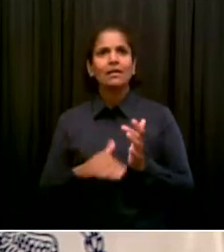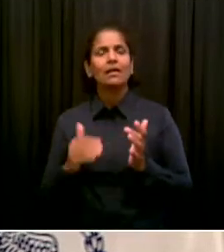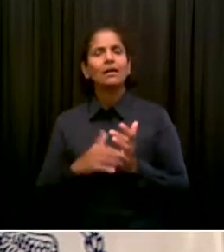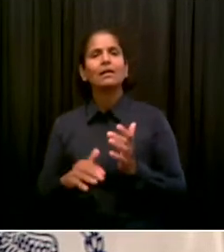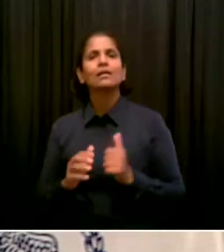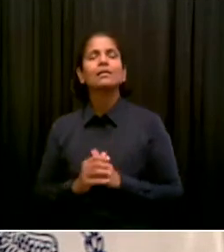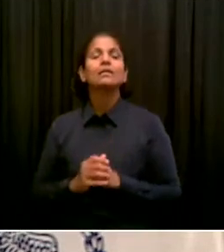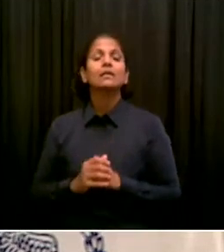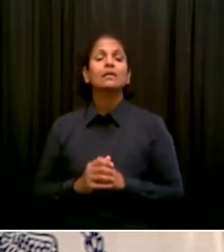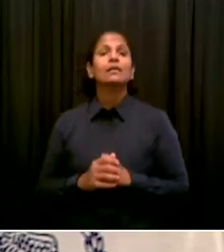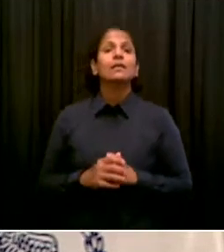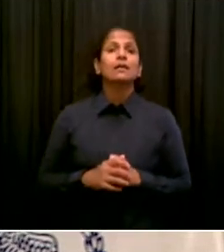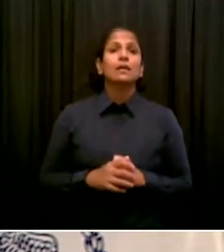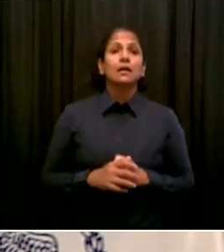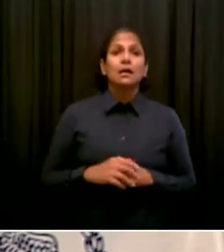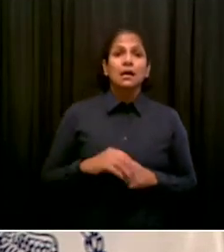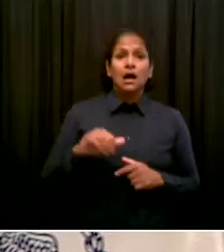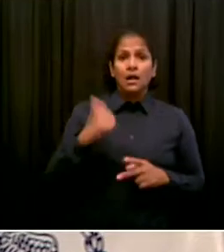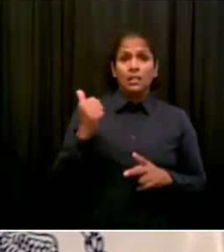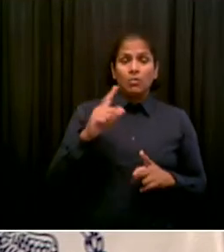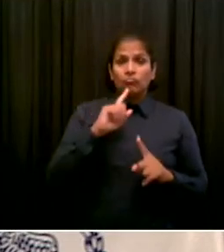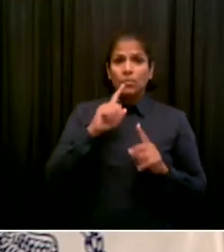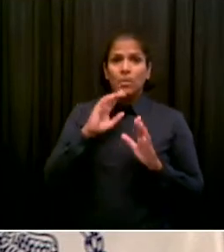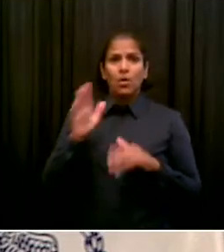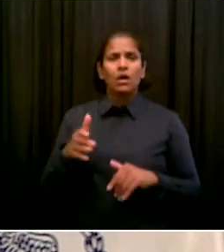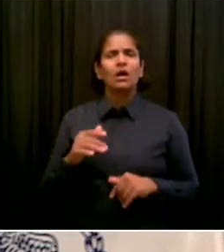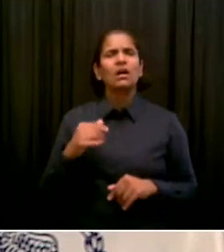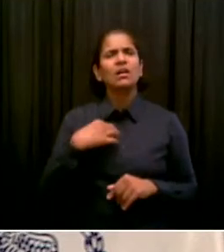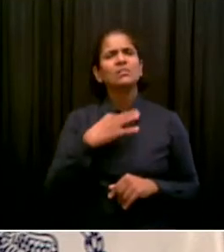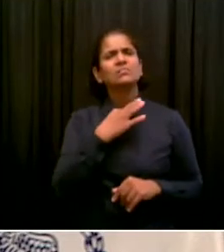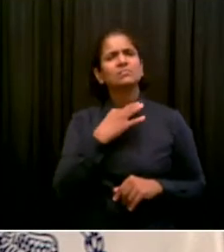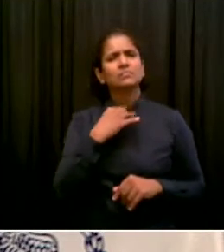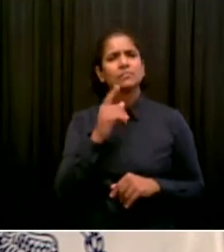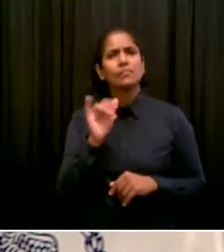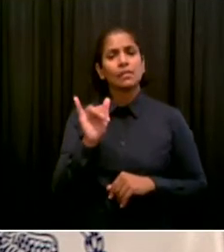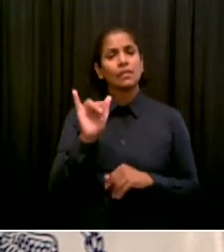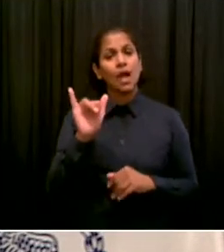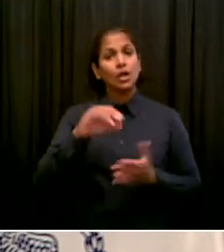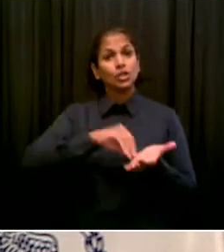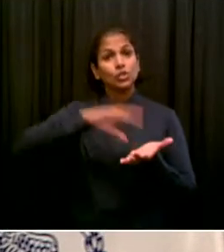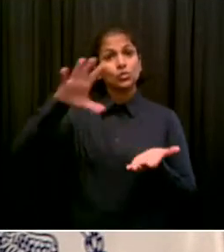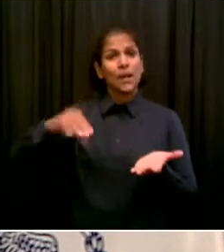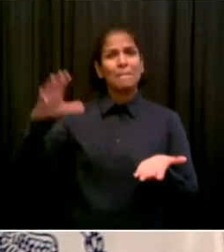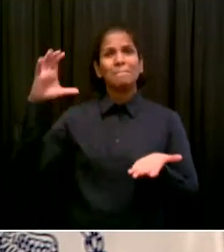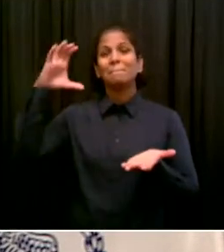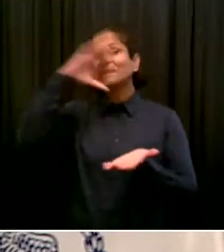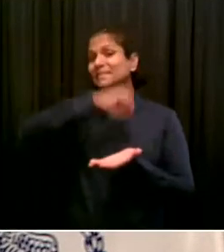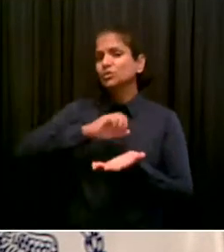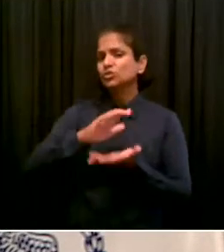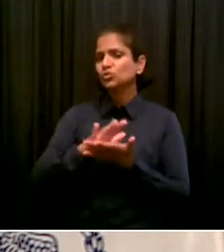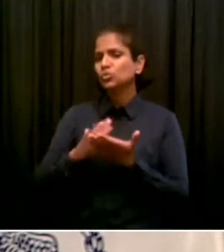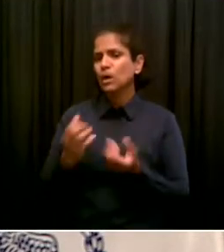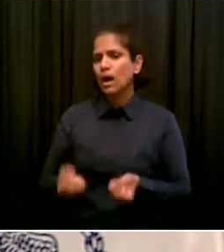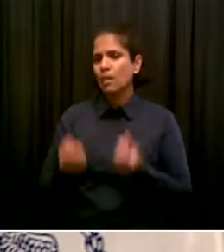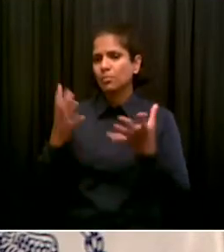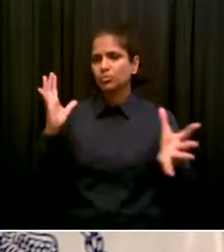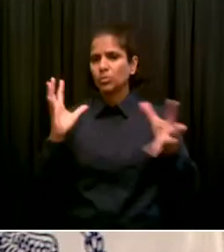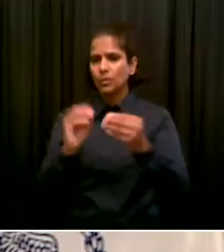OUR NEXT QUESTION GOES TO JULIAN FROM NEW YORK ONE. I, AMYOR. THANK YOU FOR TAKING MY QUESTION. I WANT TO GO BACK TO THE ATTENDANCE NUMBERS. SORRY TO BELABOR ETH IPONT